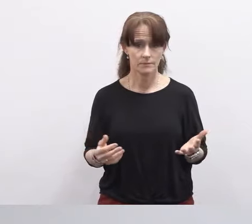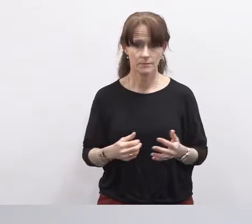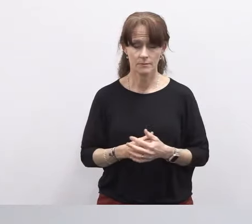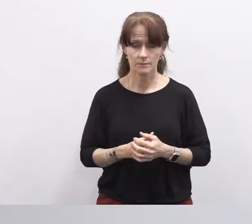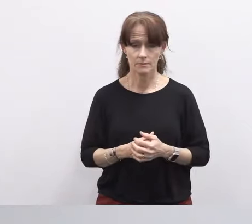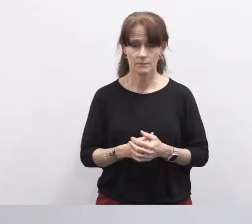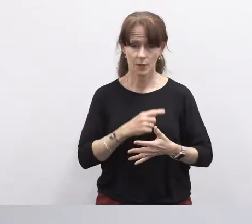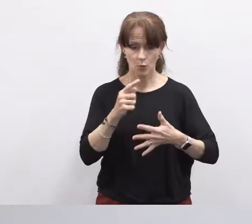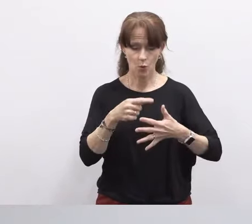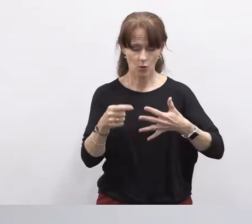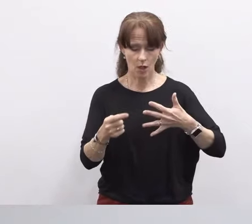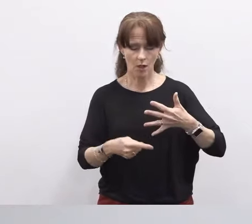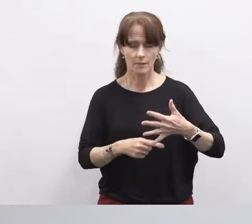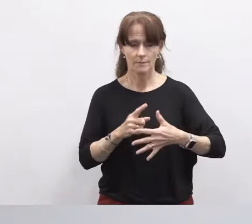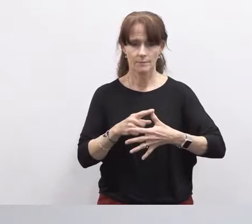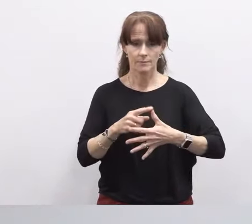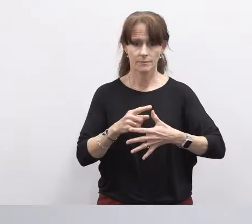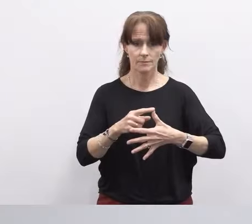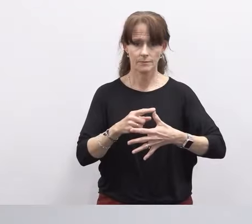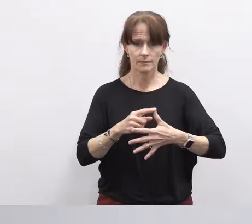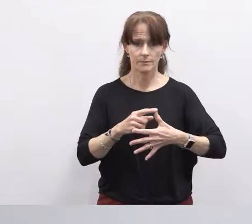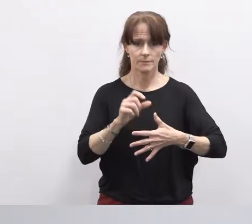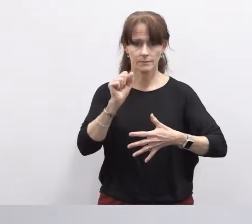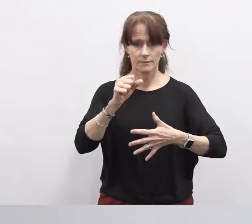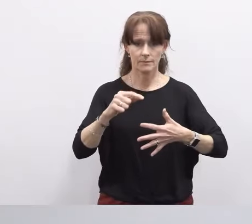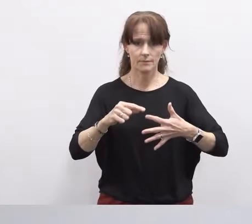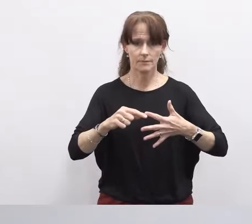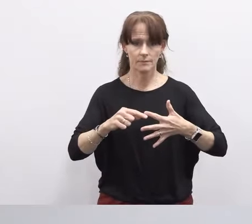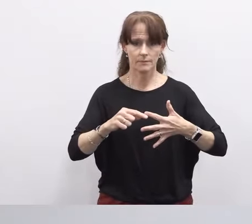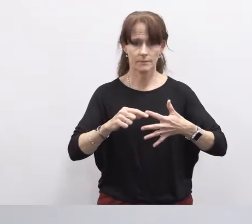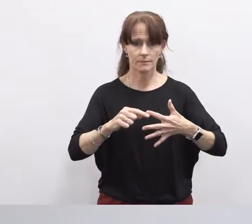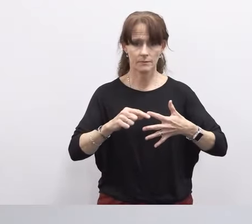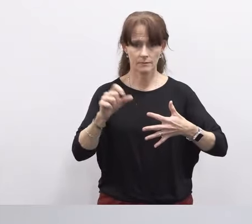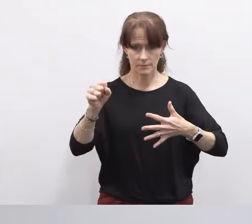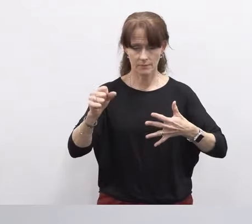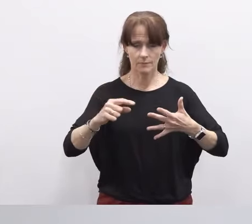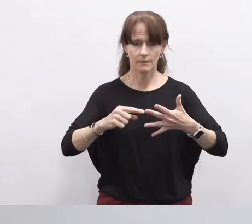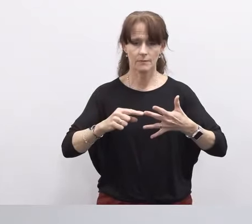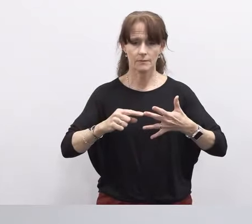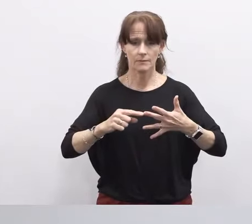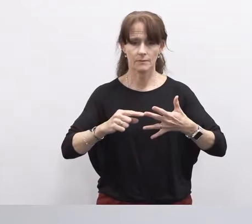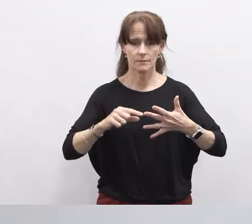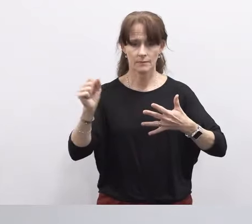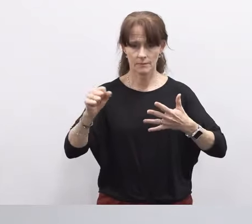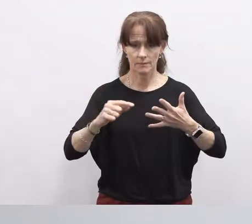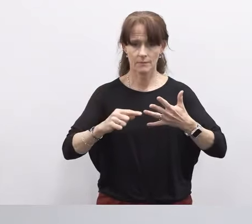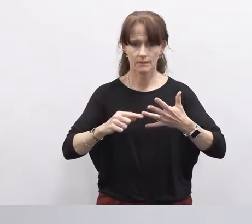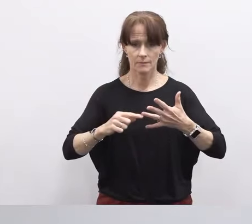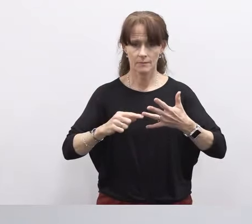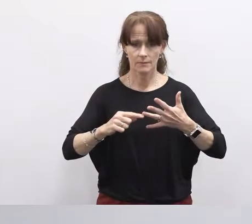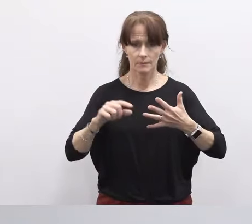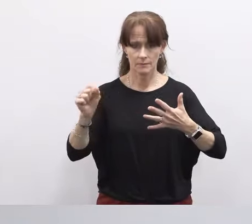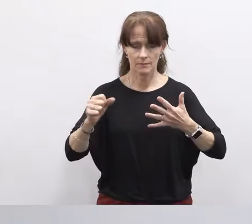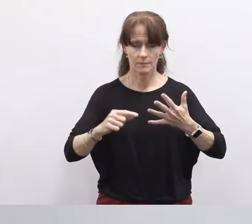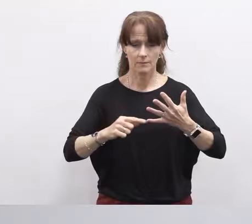Into our roll call vote. Mr. Otto, how do you vote? Aye. Ms. Crackhead. - Aye. Ms. Kerr. - Aye. Mr. Miller. - Aye.